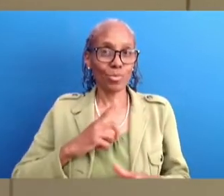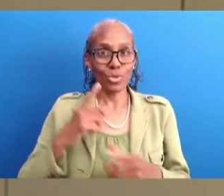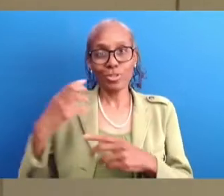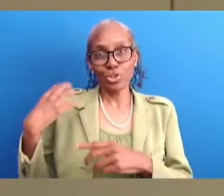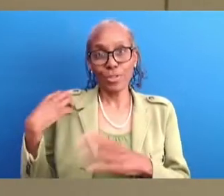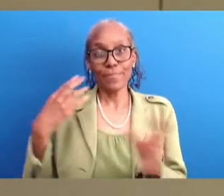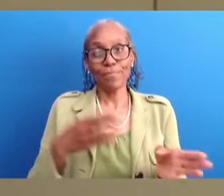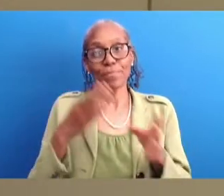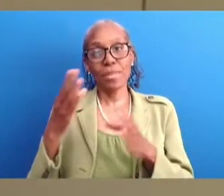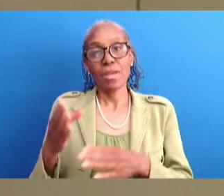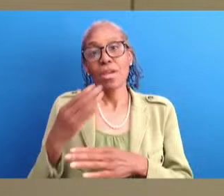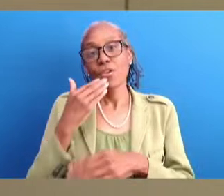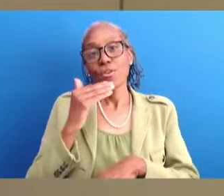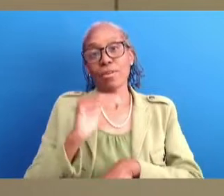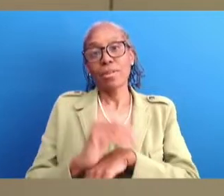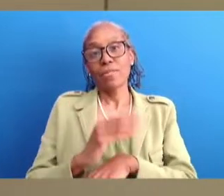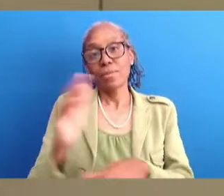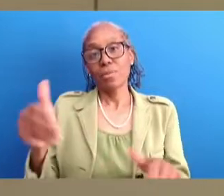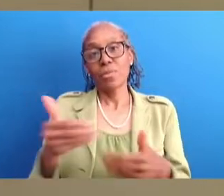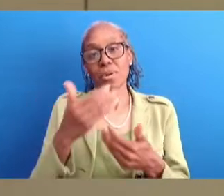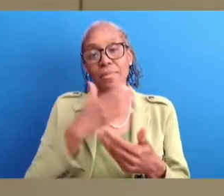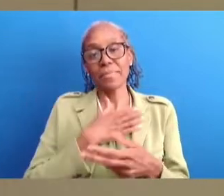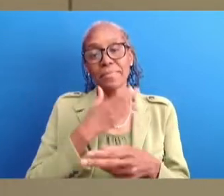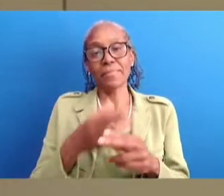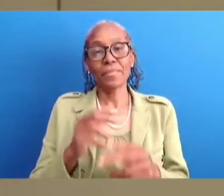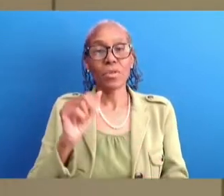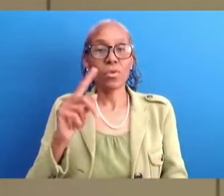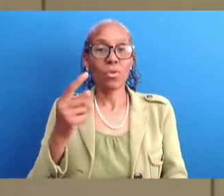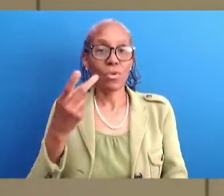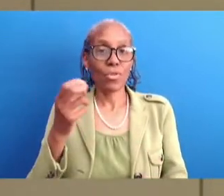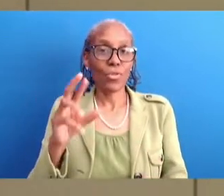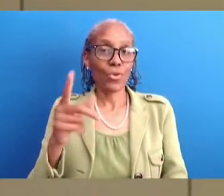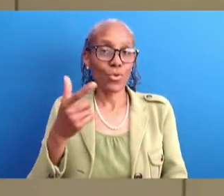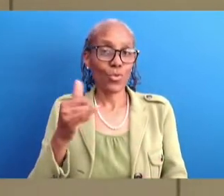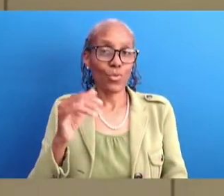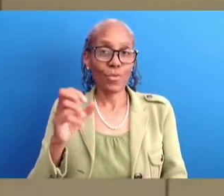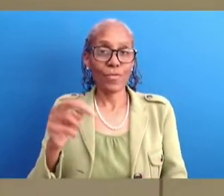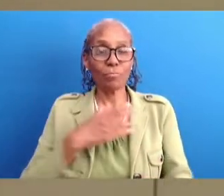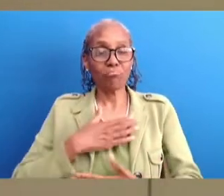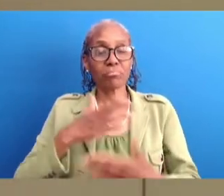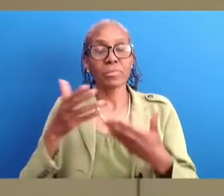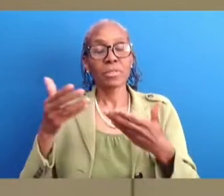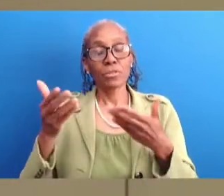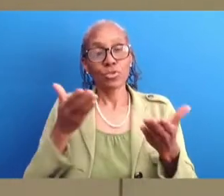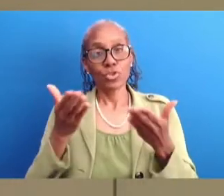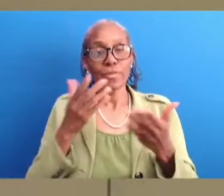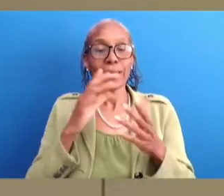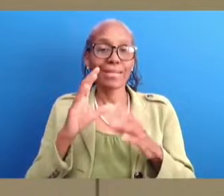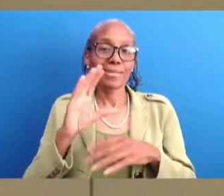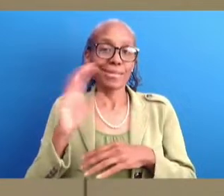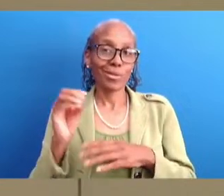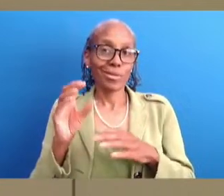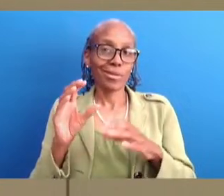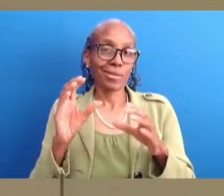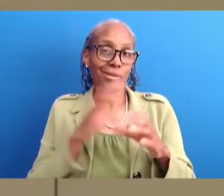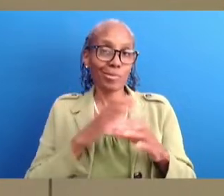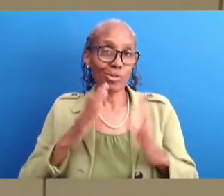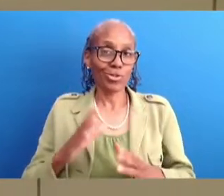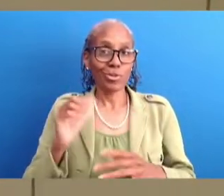PEOPLE OF DISTRICT 4, HONOR OF SERVING THIS BOARD AS CHAIR. GOOD EVENING, AND WELCOME.